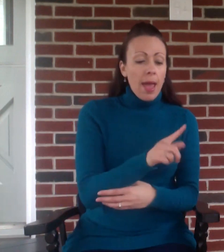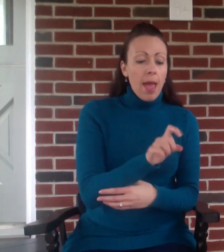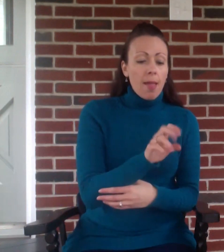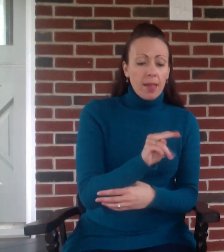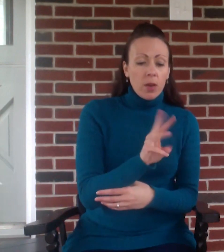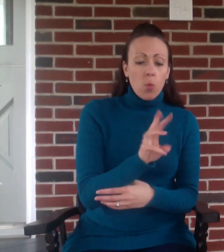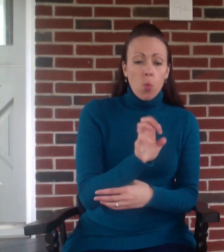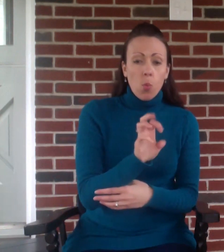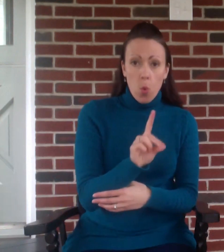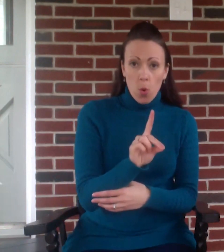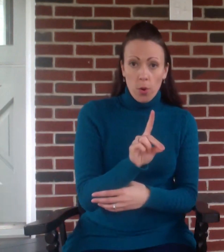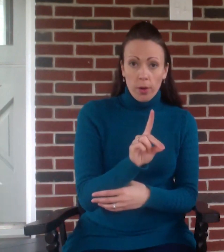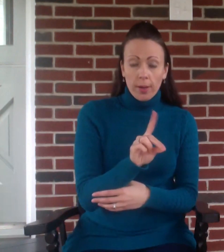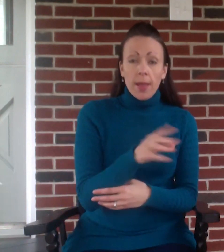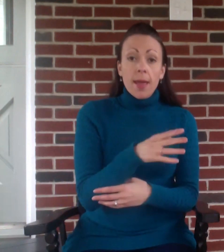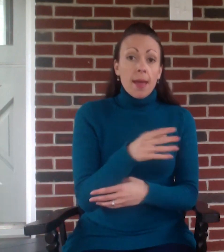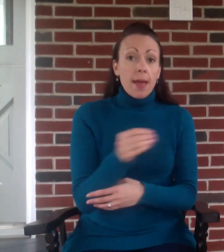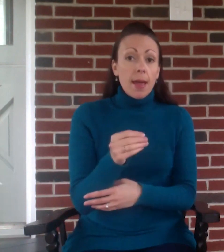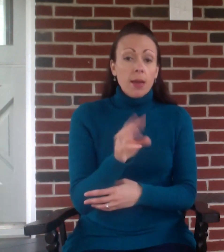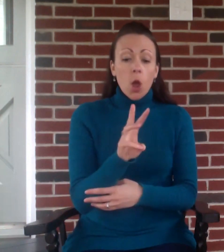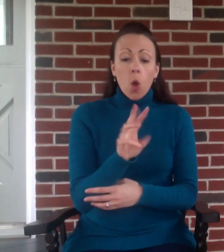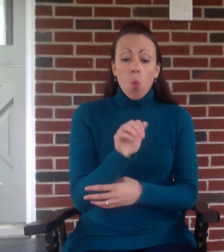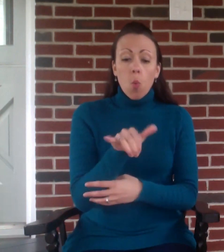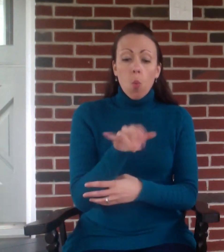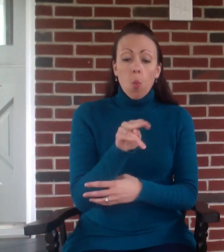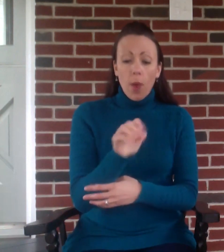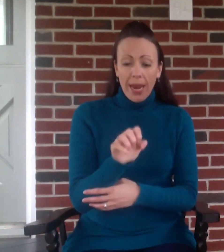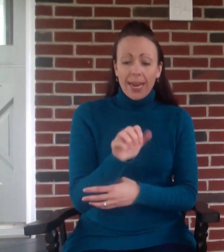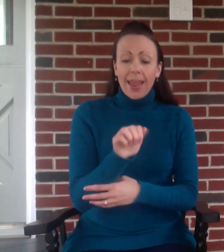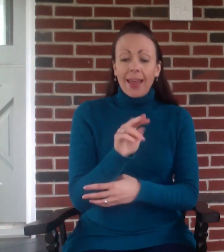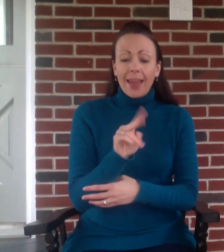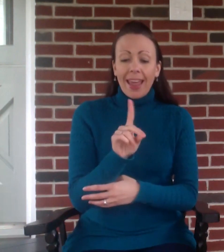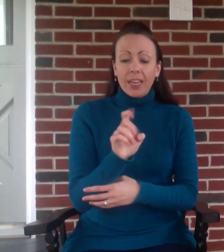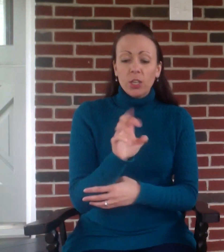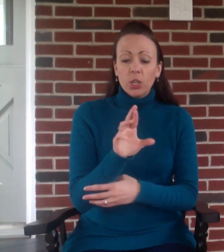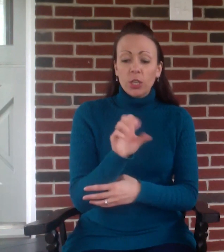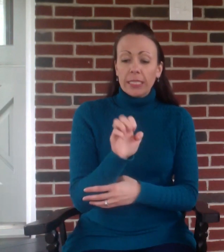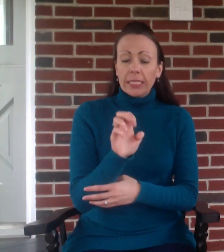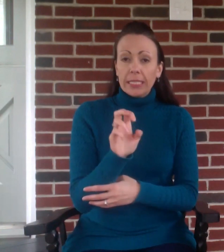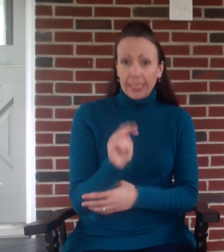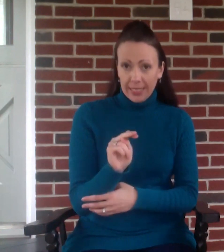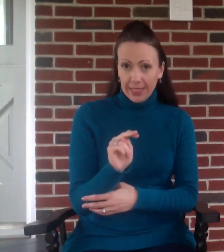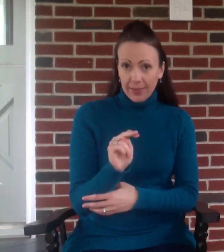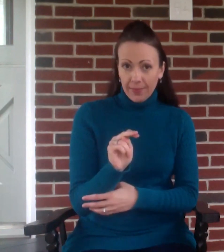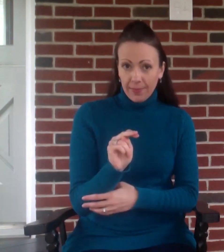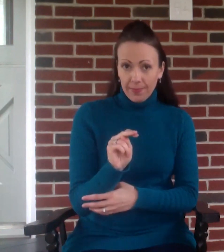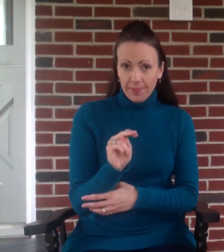And just by the cover of the book, you can see there's a lot of tin there.